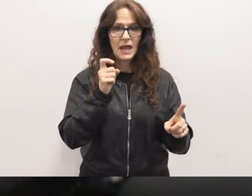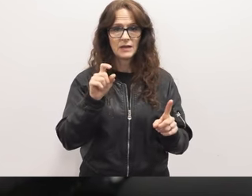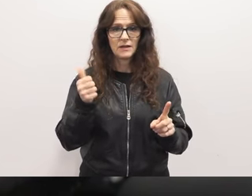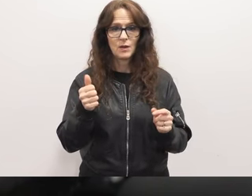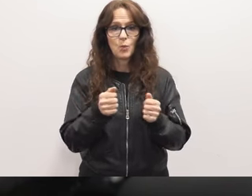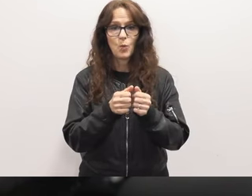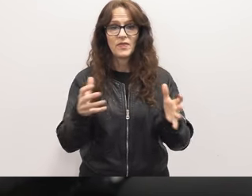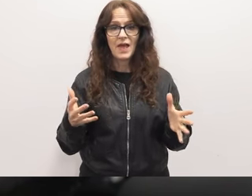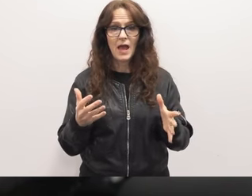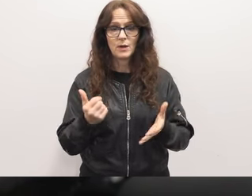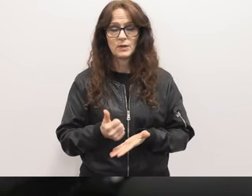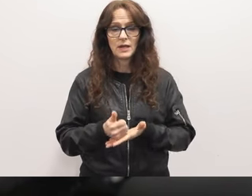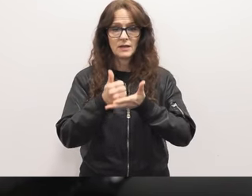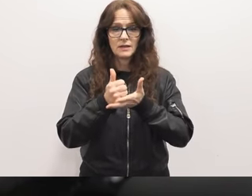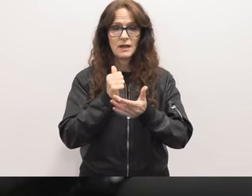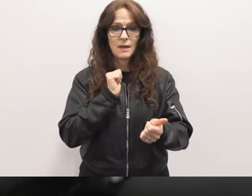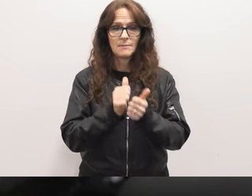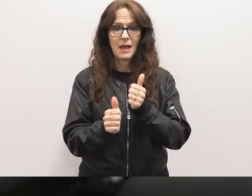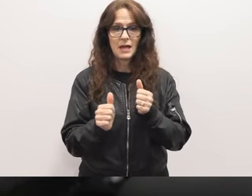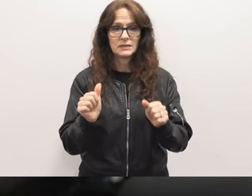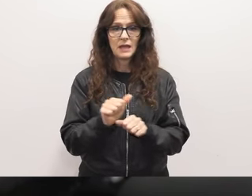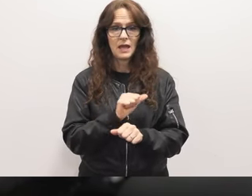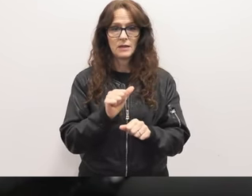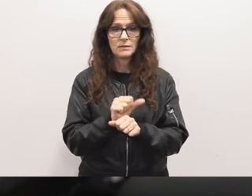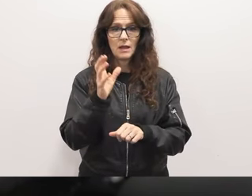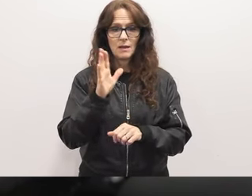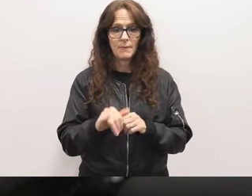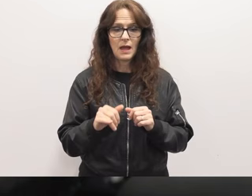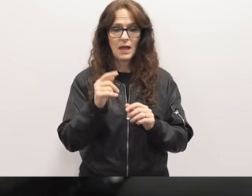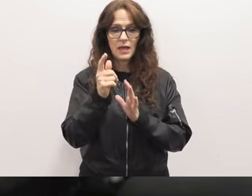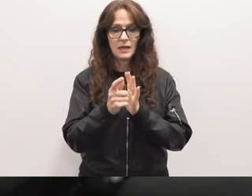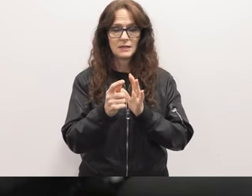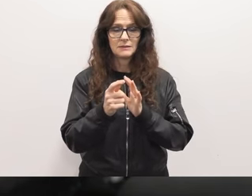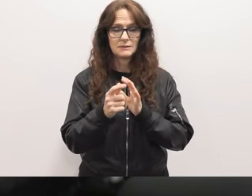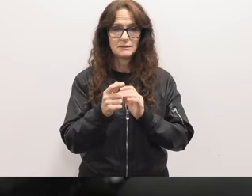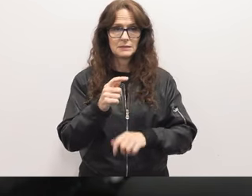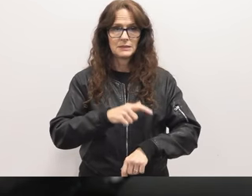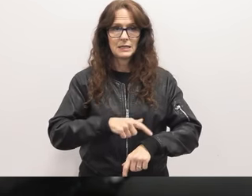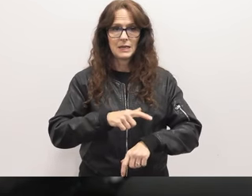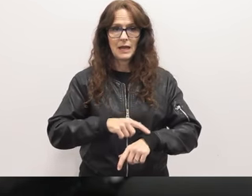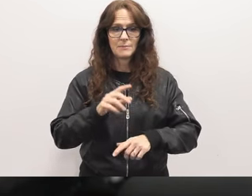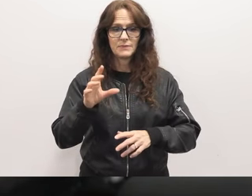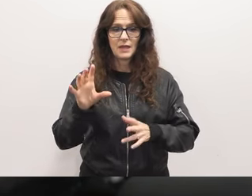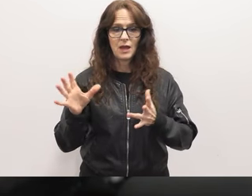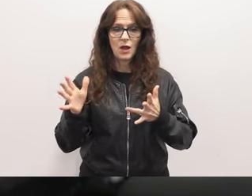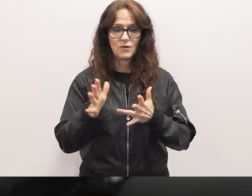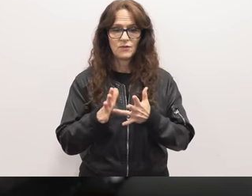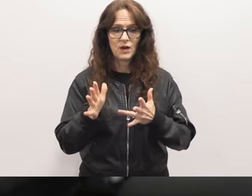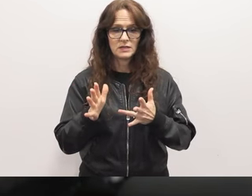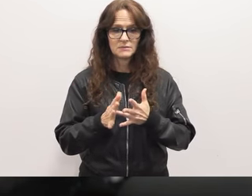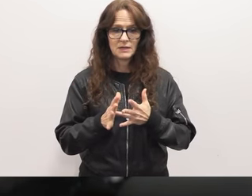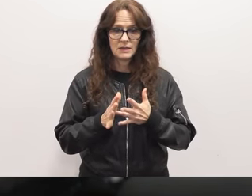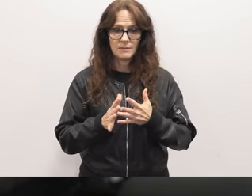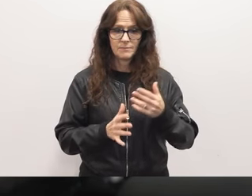will have passed algebra by the time they are ninth graders. So I don't know what degree of detail,